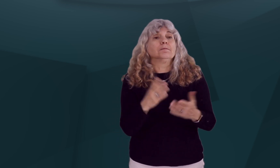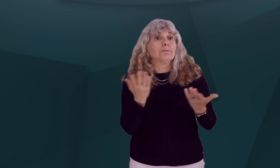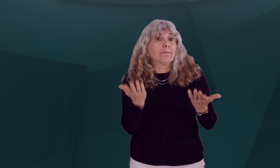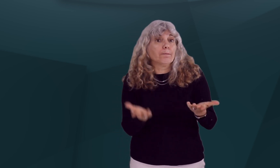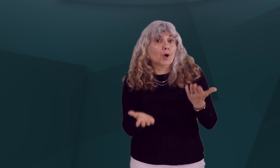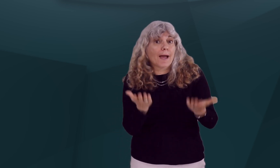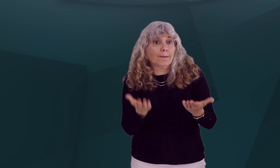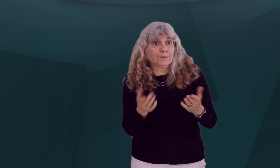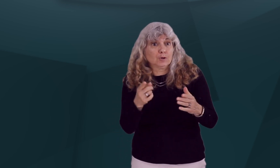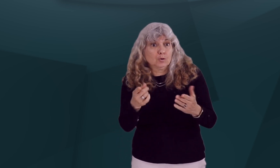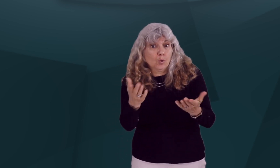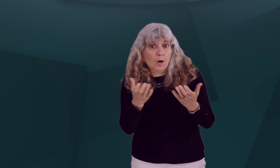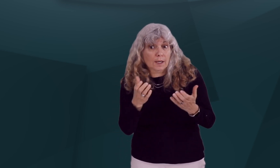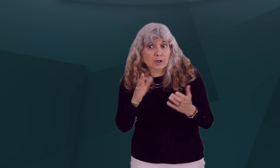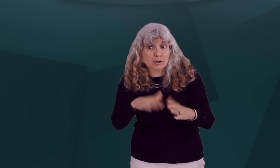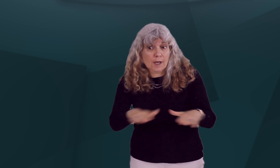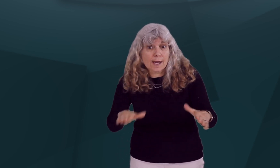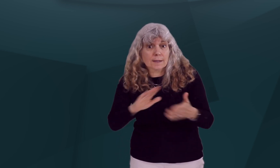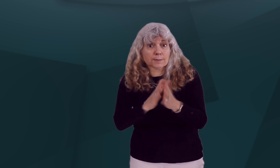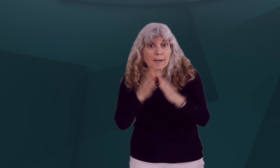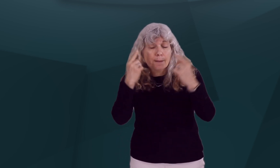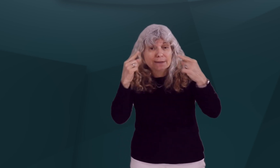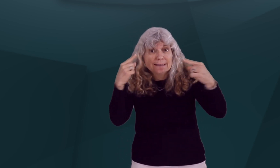Perhaps you want your child to become a successful adult.